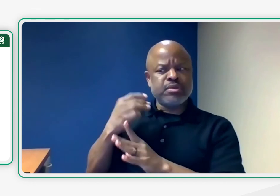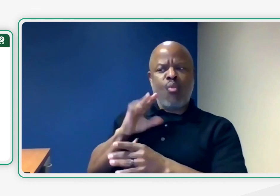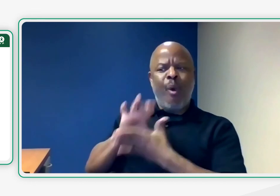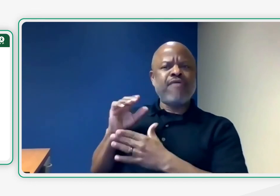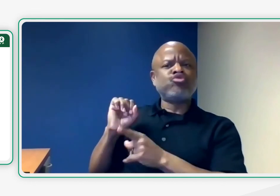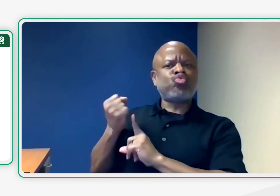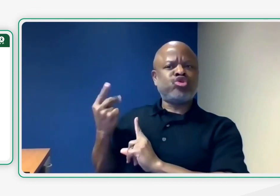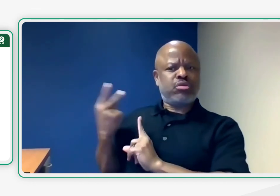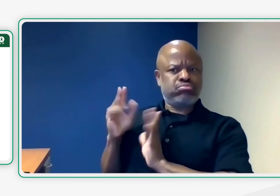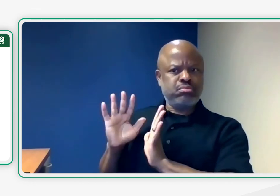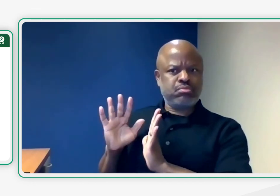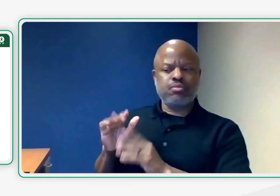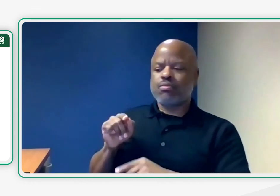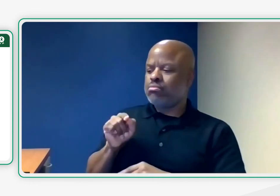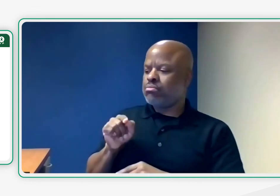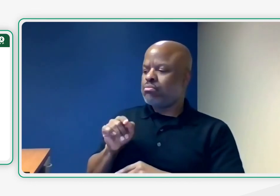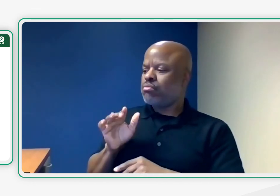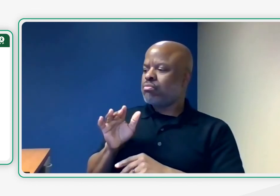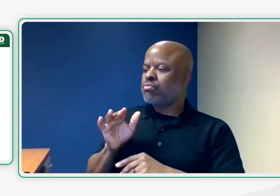So again going back to when the pandemic first hit and everything went awry,